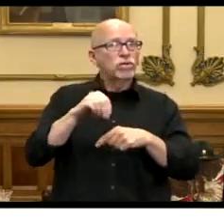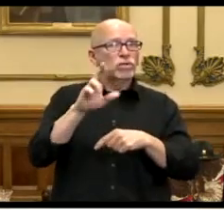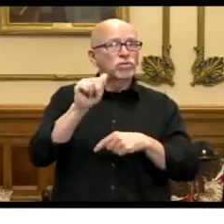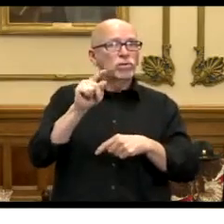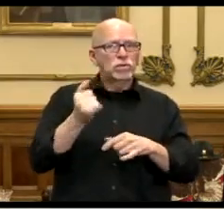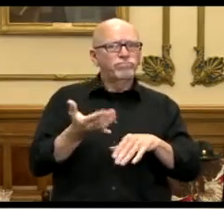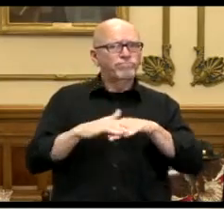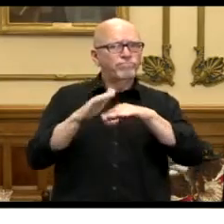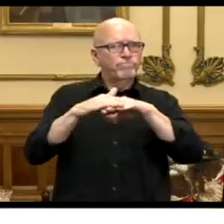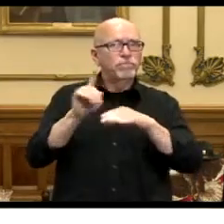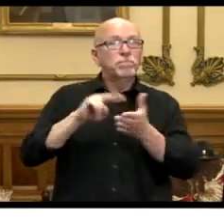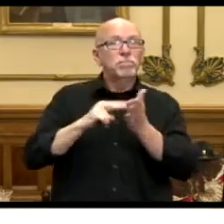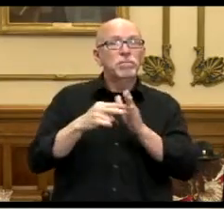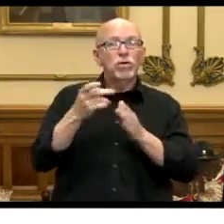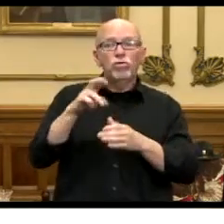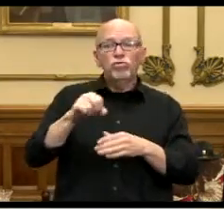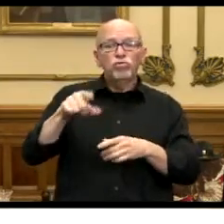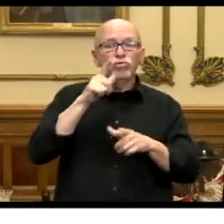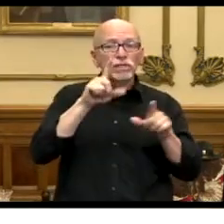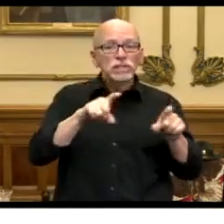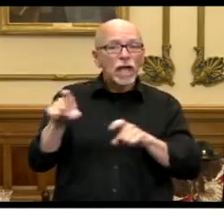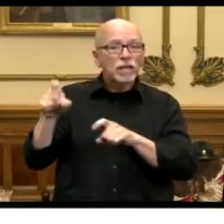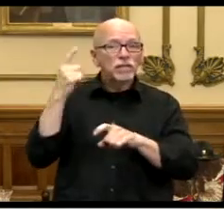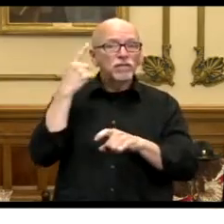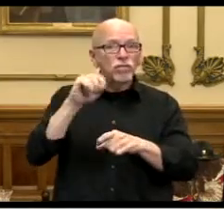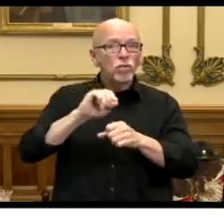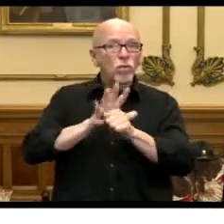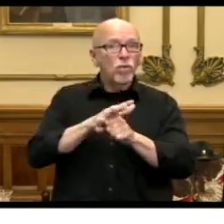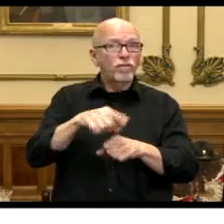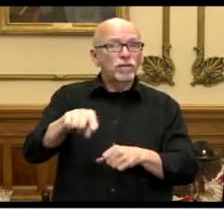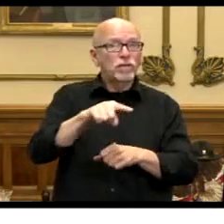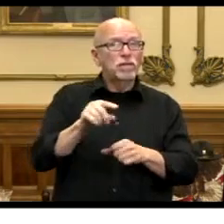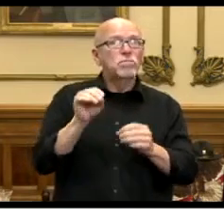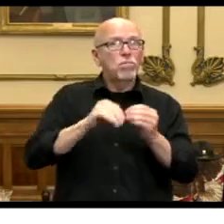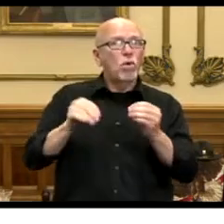meaning that of the Hoosiers tested for covert 19 MAWR have had positive